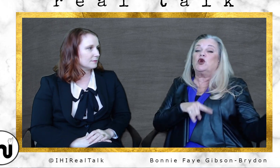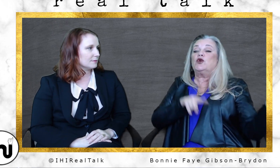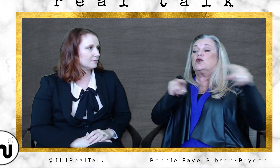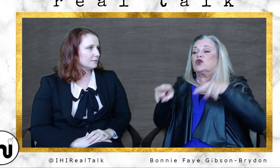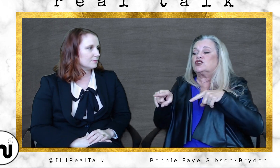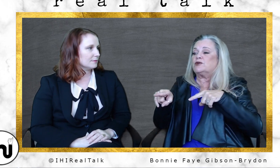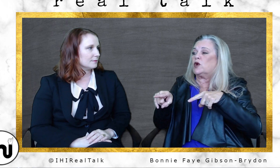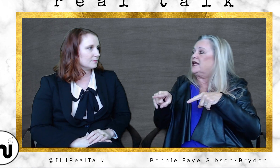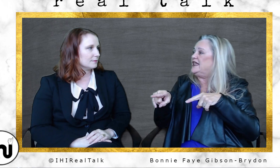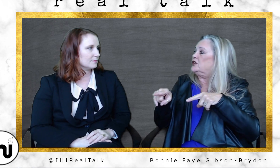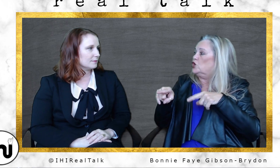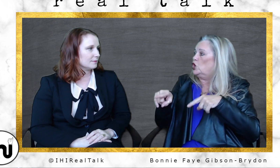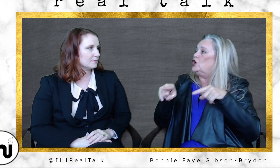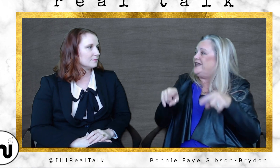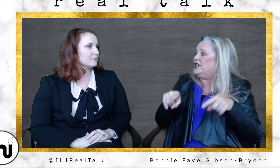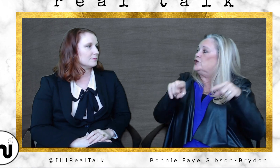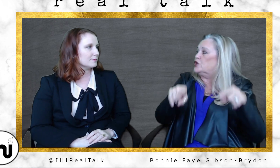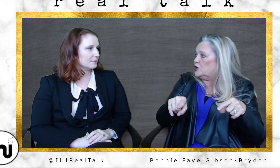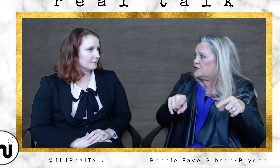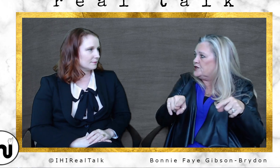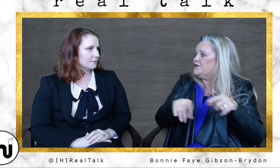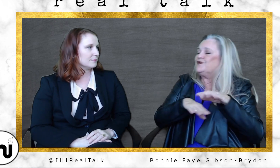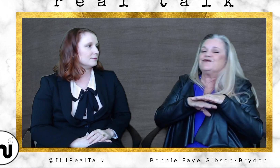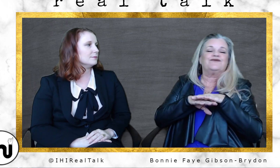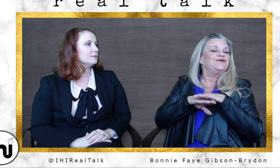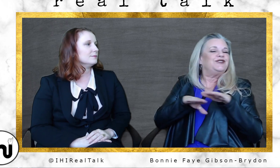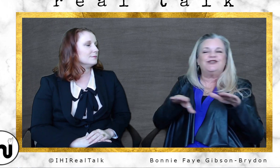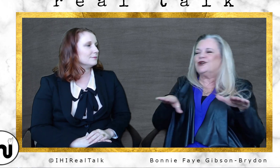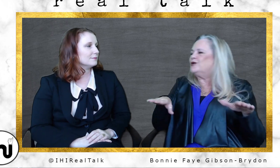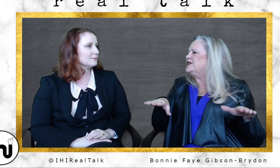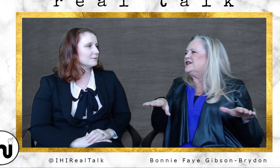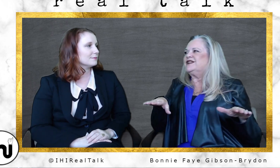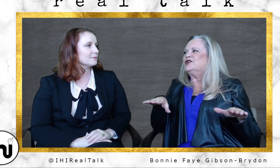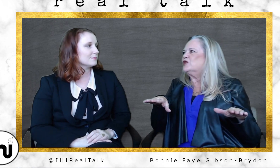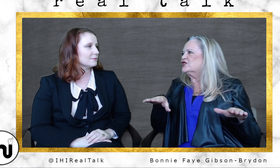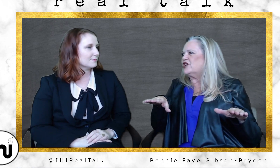go to the workshop so I can learn legal terms. You don't in a legal workshop.